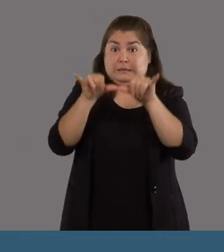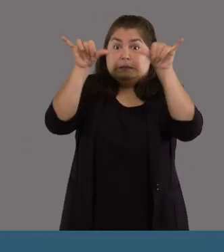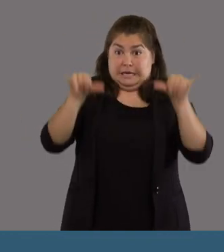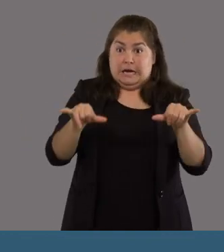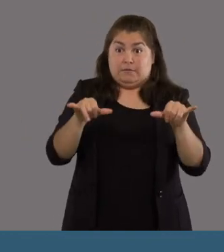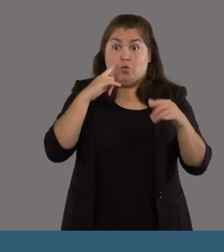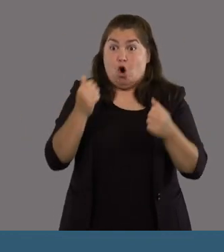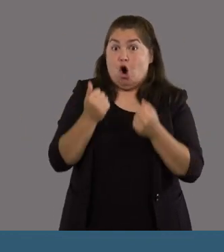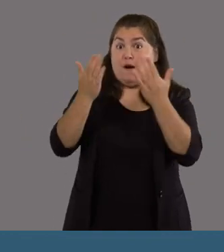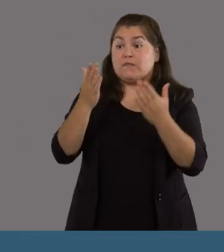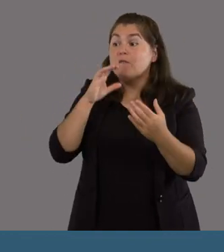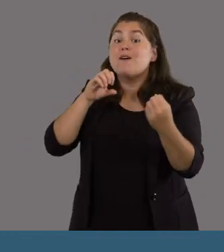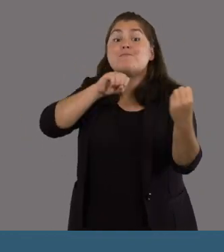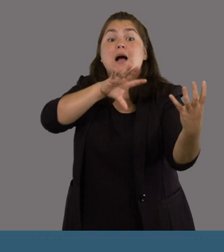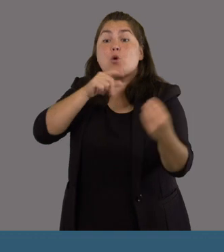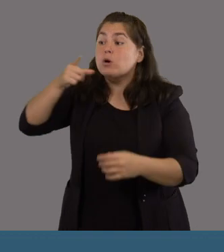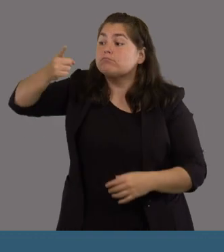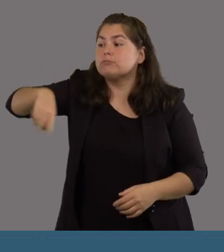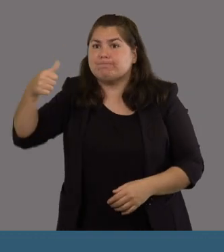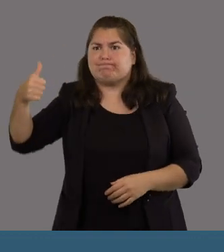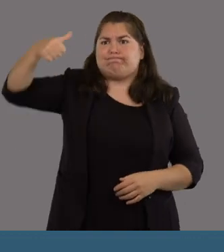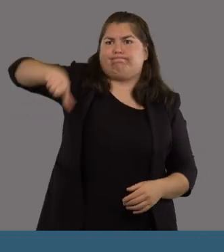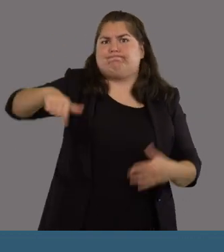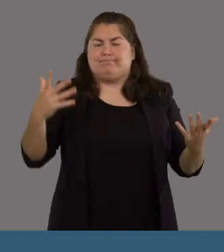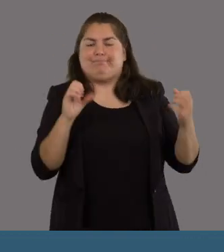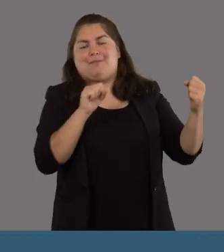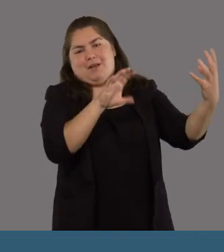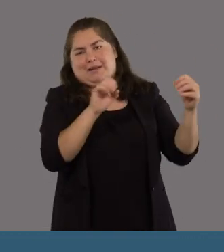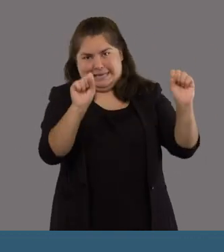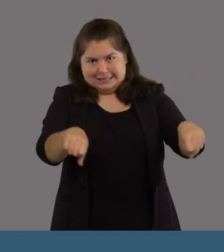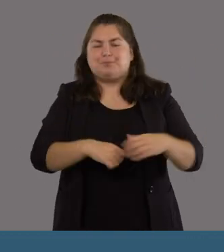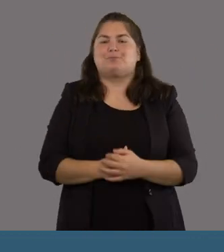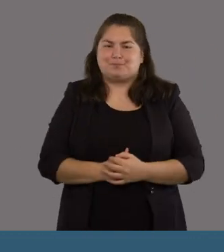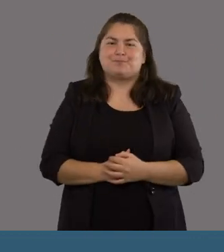create a system for offering feedback to unsuccessful grant applicants.